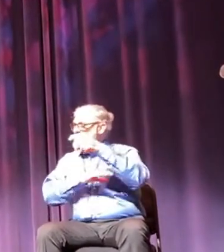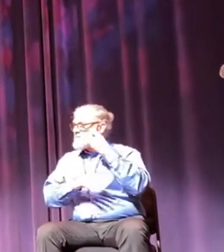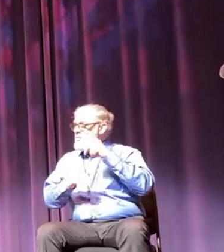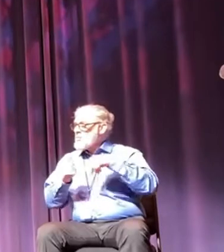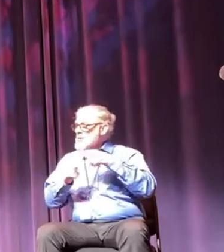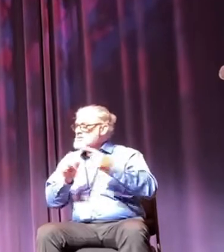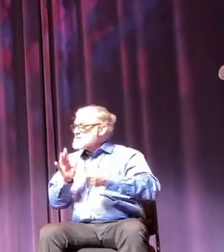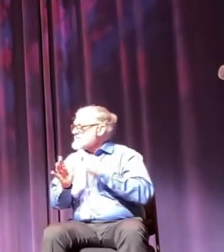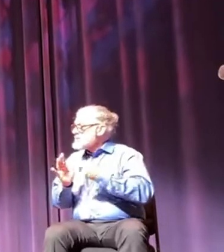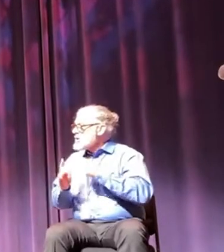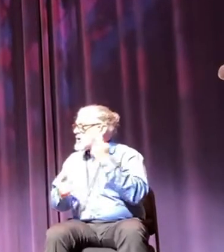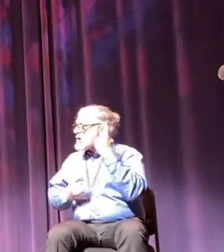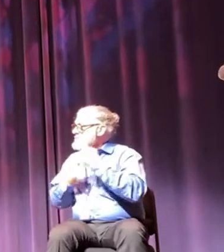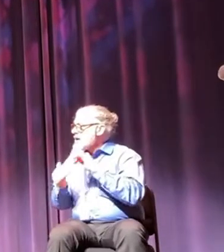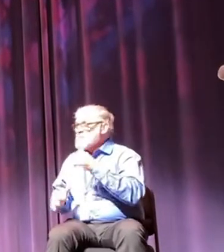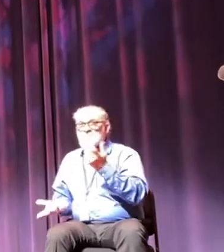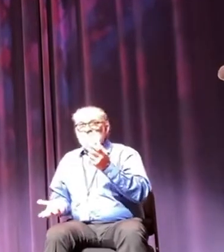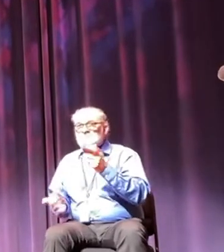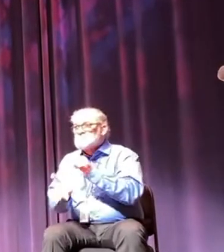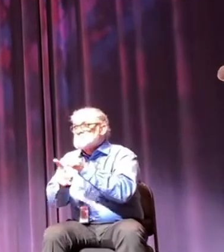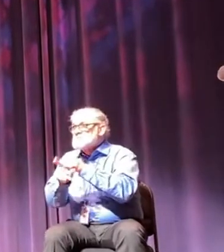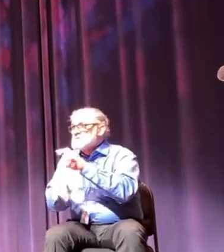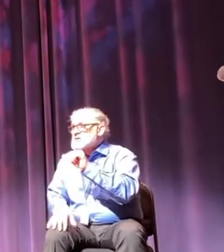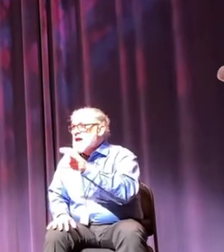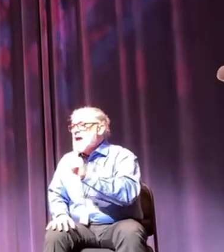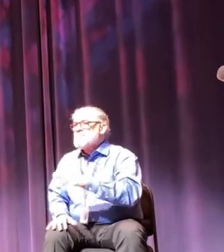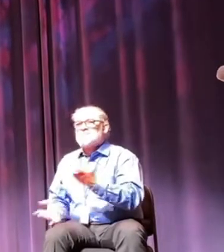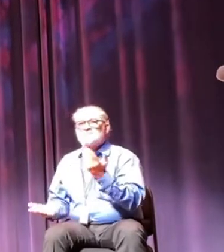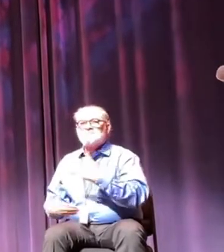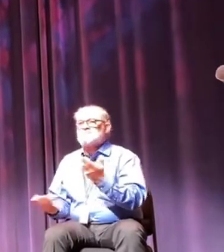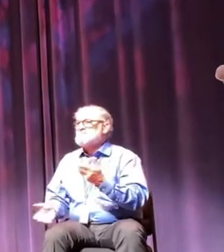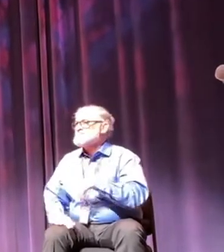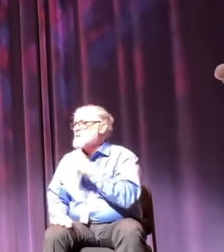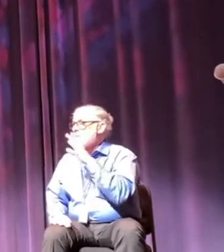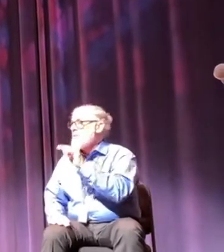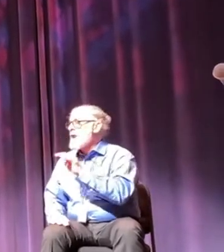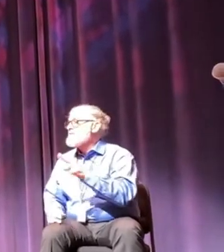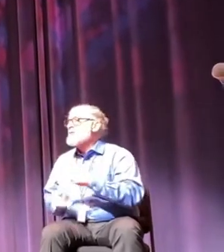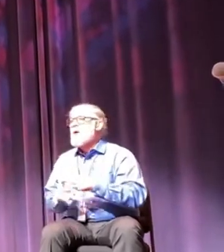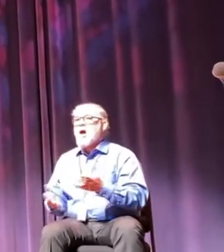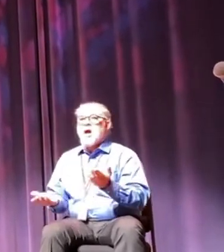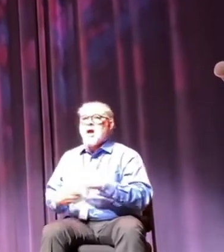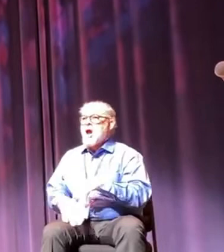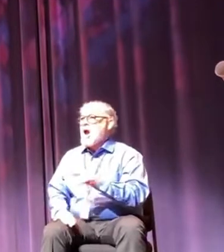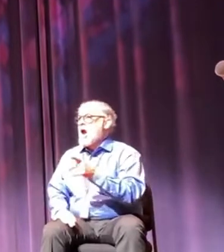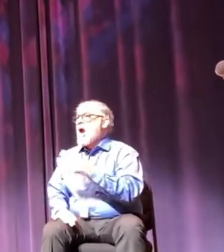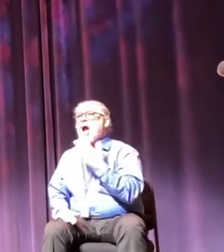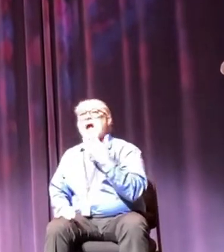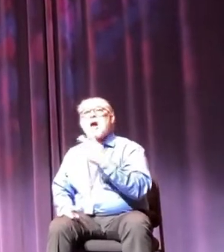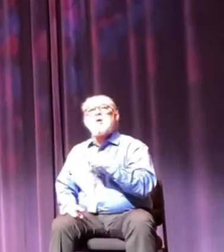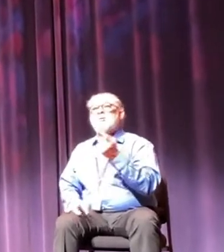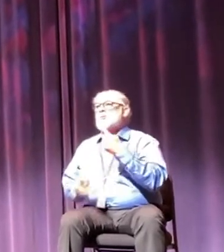Sometimes considered a scam, a sham, a bluff also known as out loud.